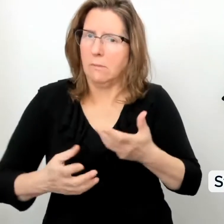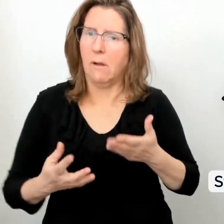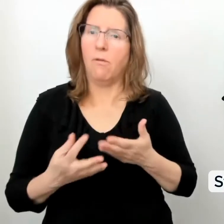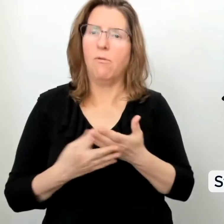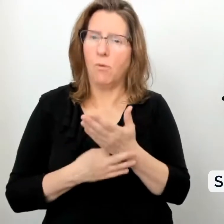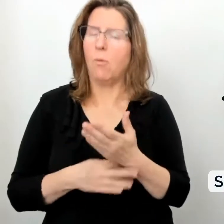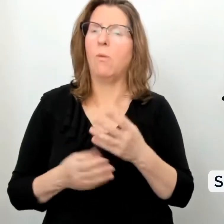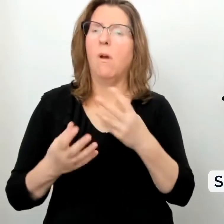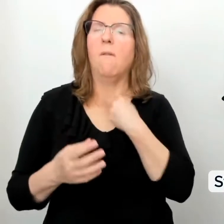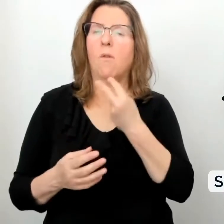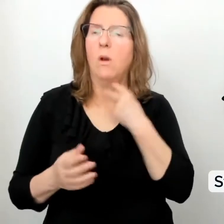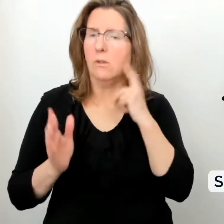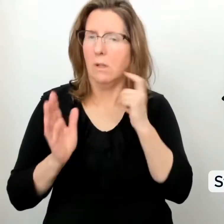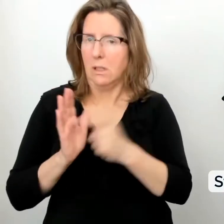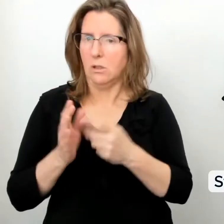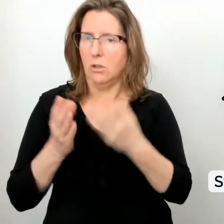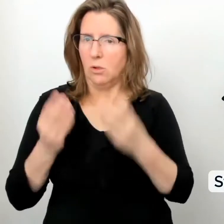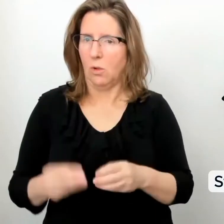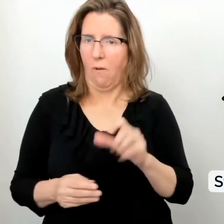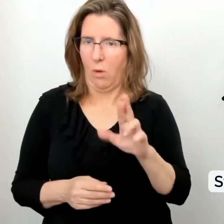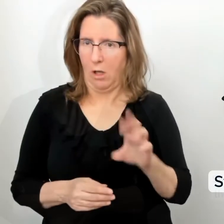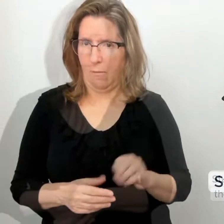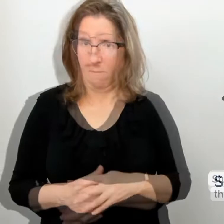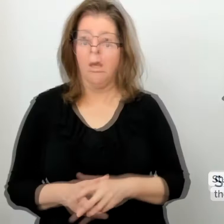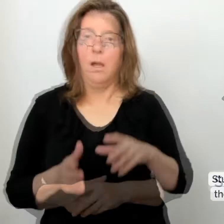Allowing them to express themselves more freely.